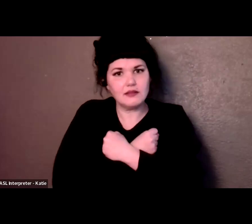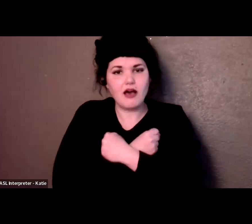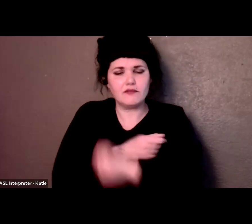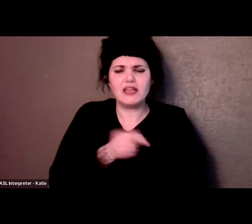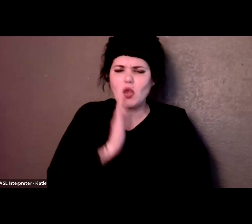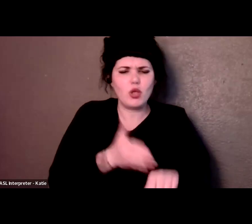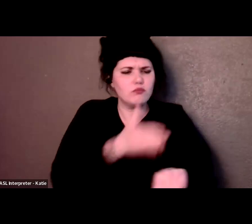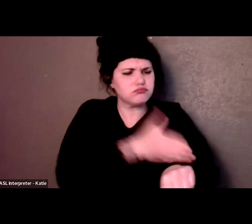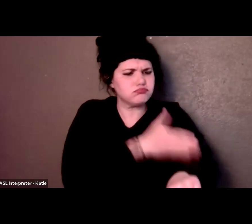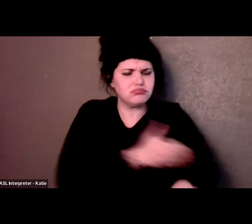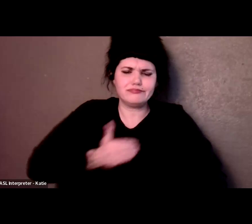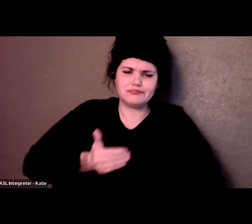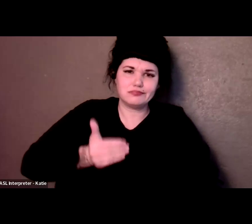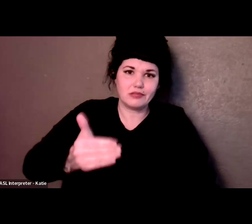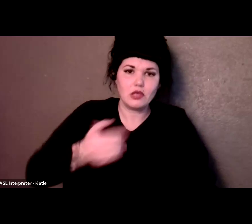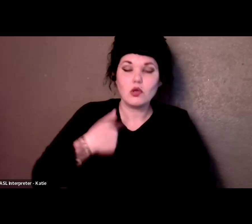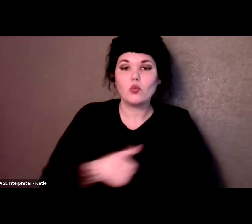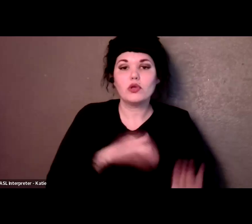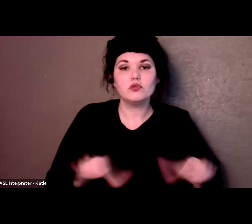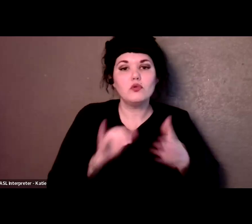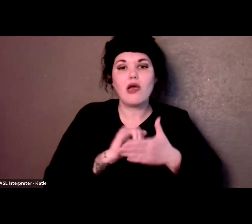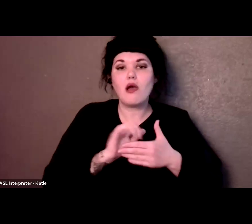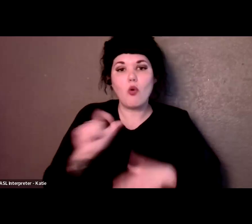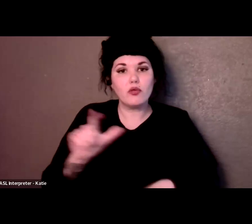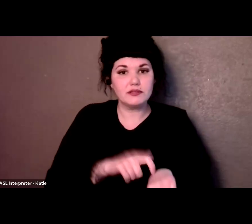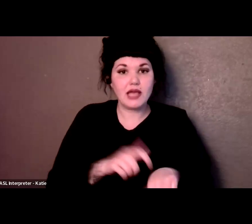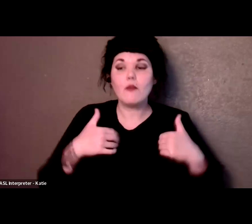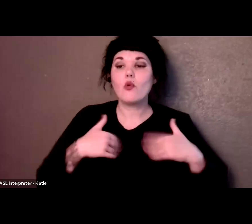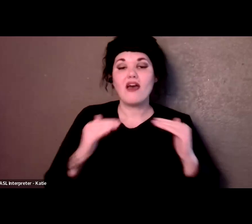time. We also have a peer bridging program. So some of our folks go into local hospitals and